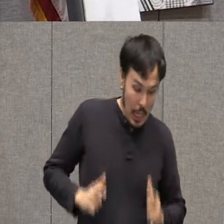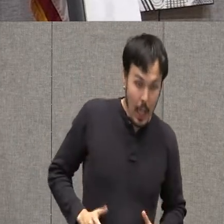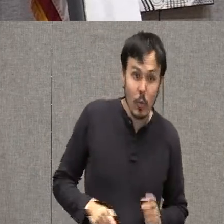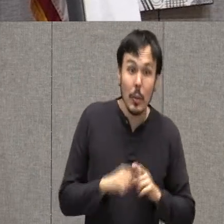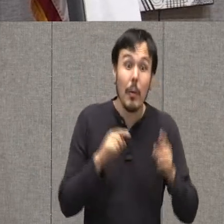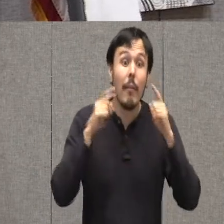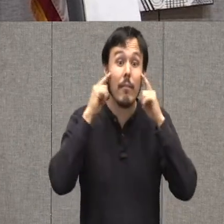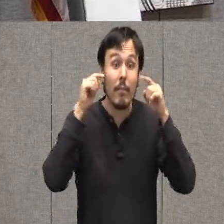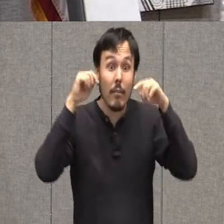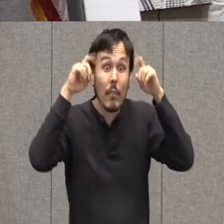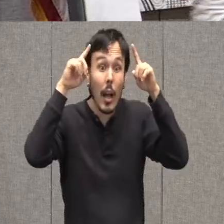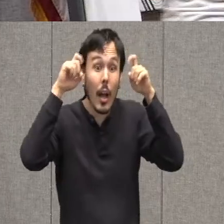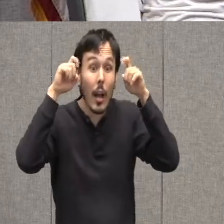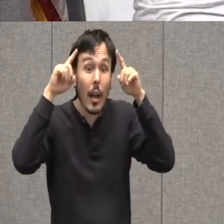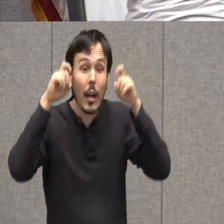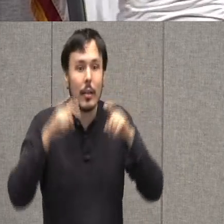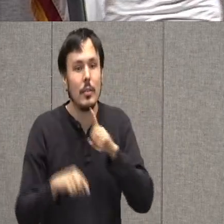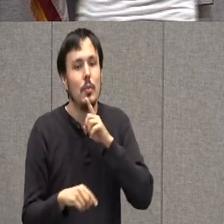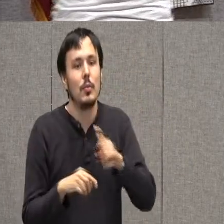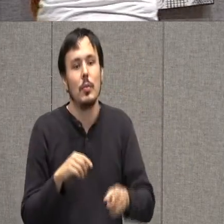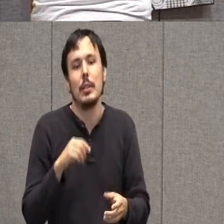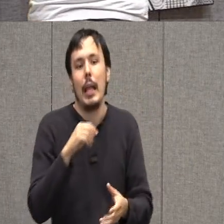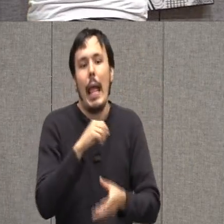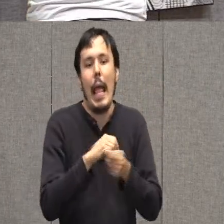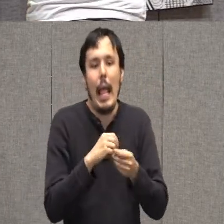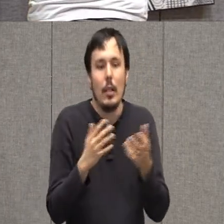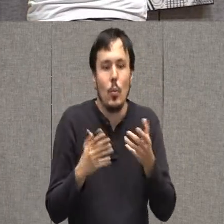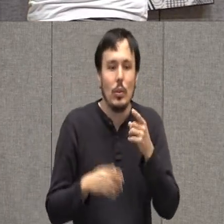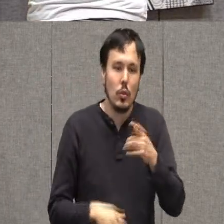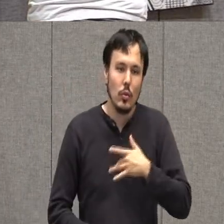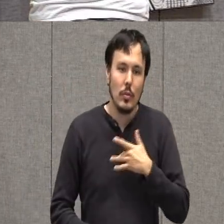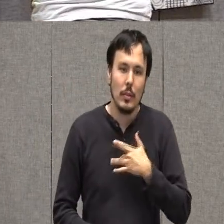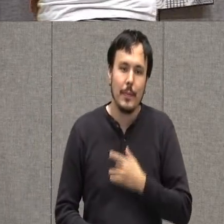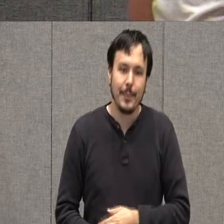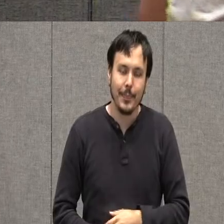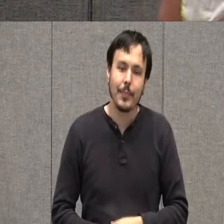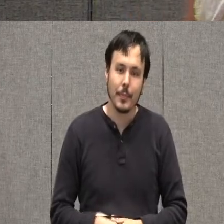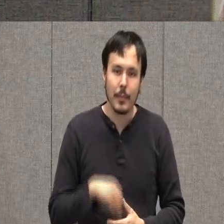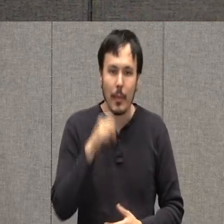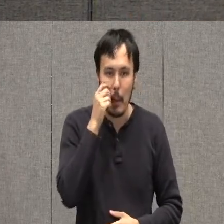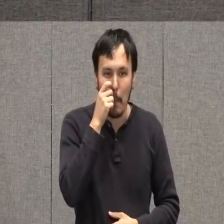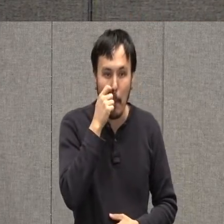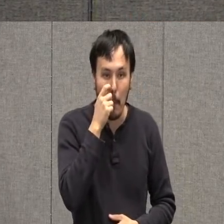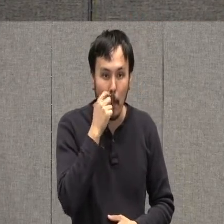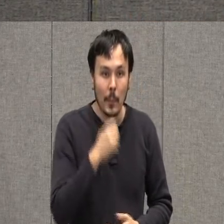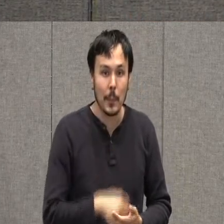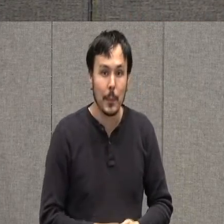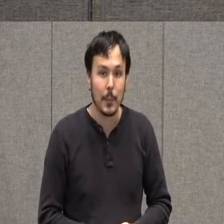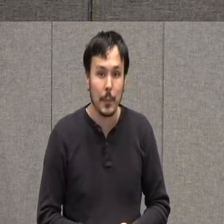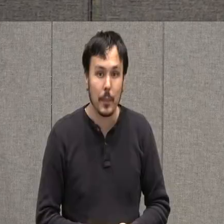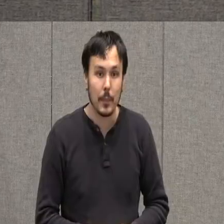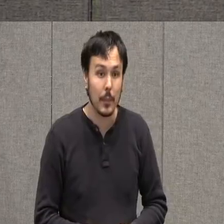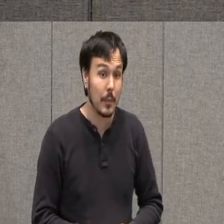it adds so much to what you're doing. Absolutely. So we can add our little eyebrows above. And if you kind of look at where your eyebrows are,